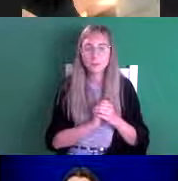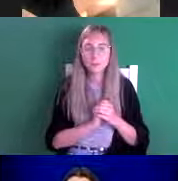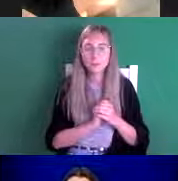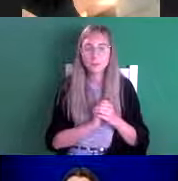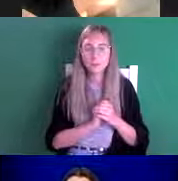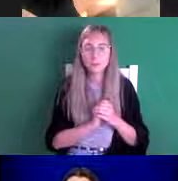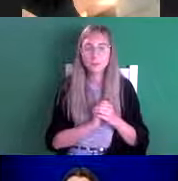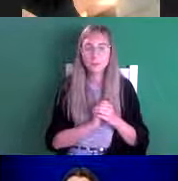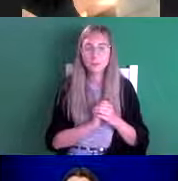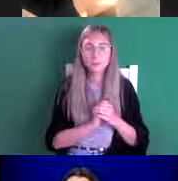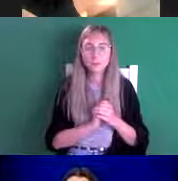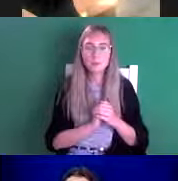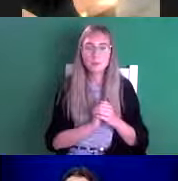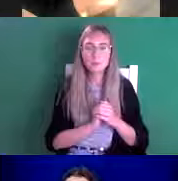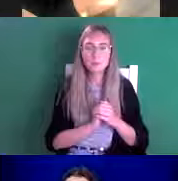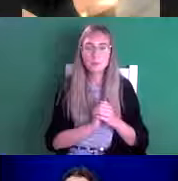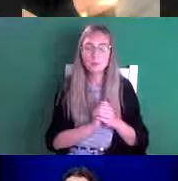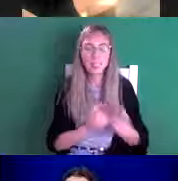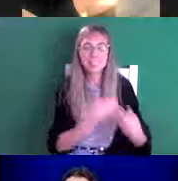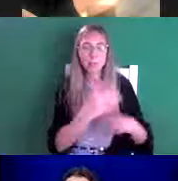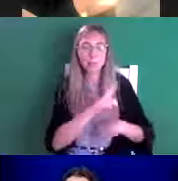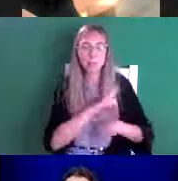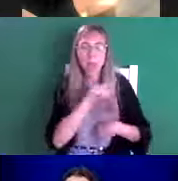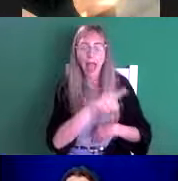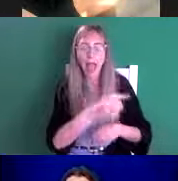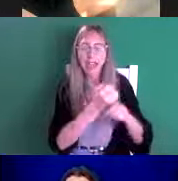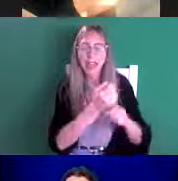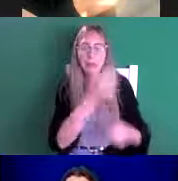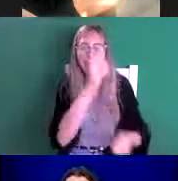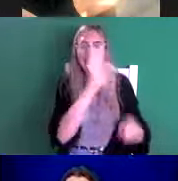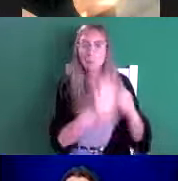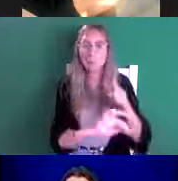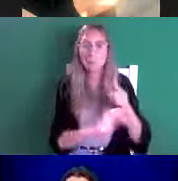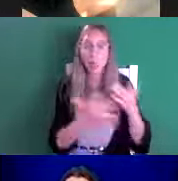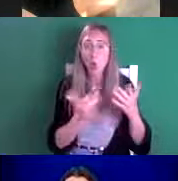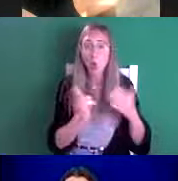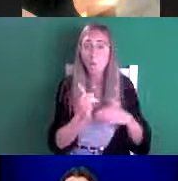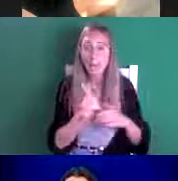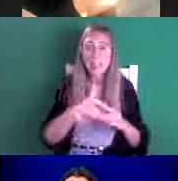think is special about that gallery or it might be the setting of that gallery say the turner